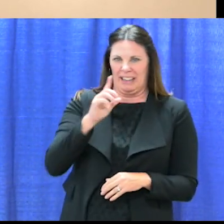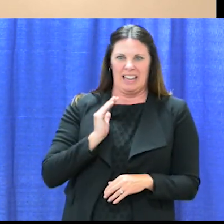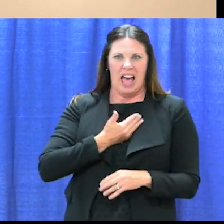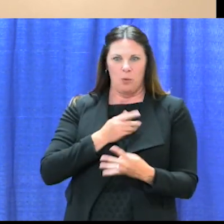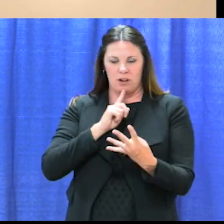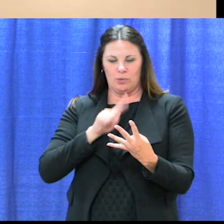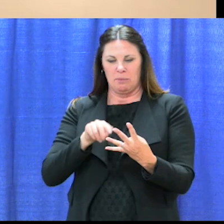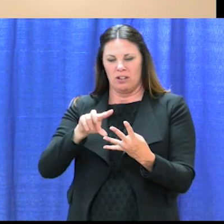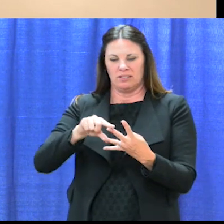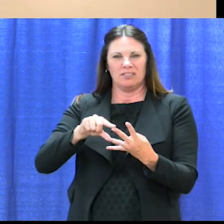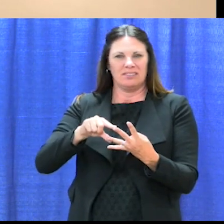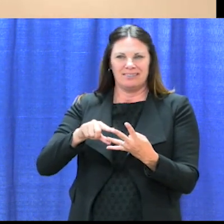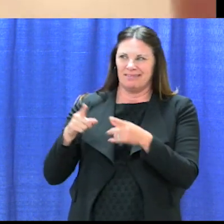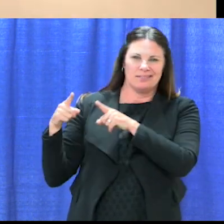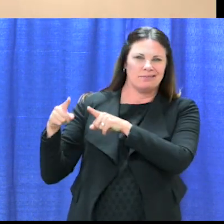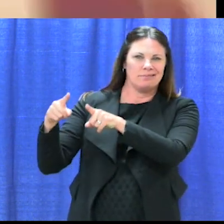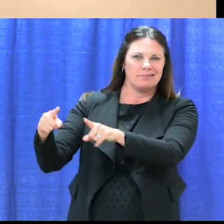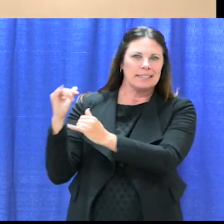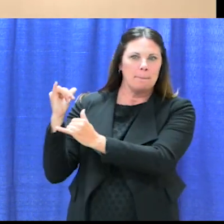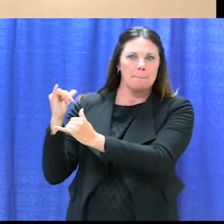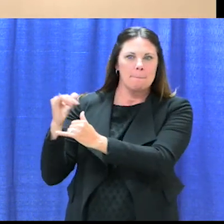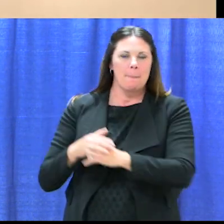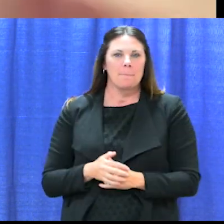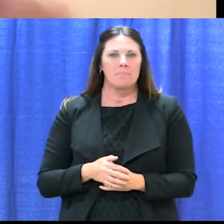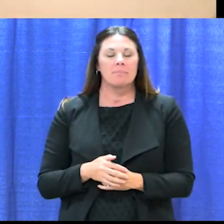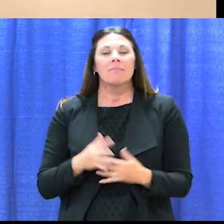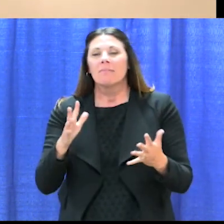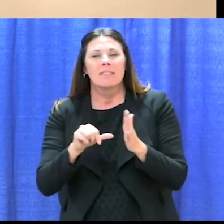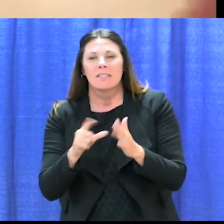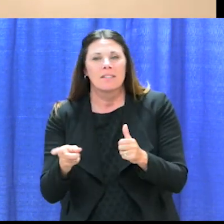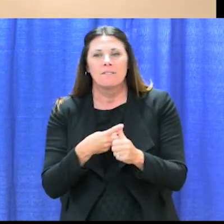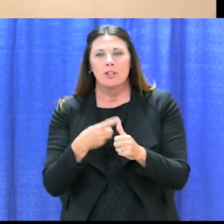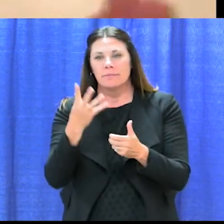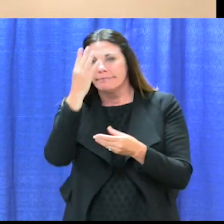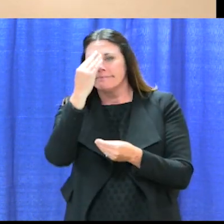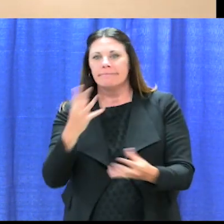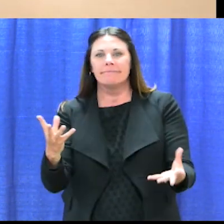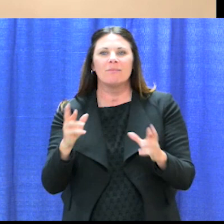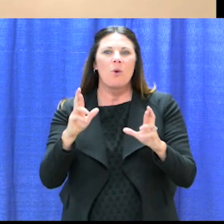First, I want to say I hope everybody's families and that you're all staying healthy and safe.